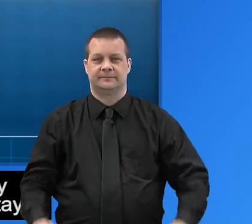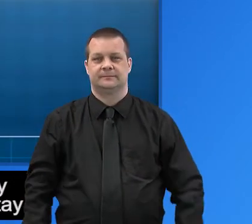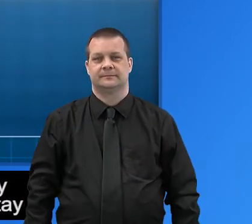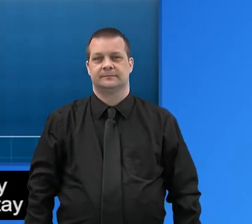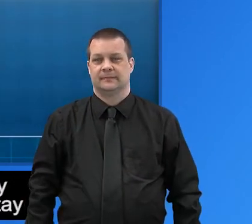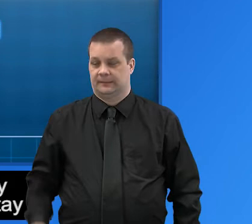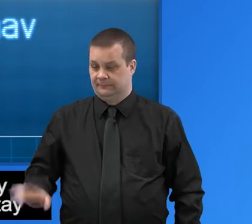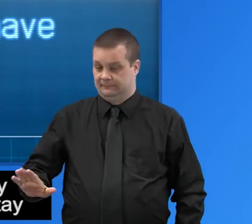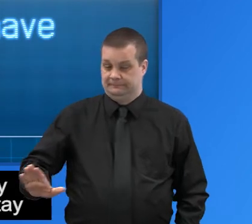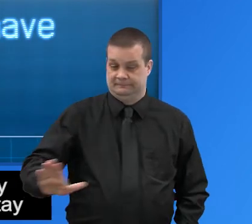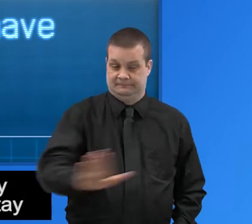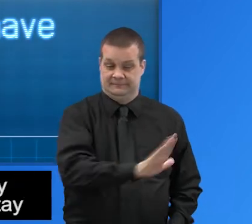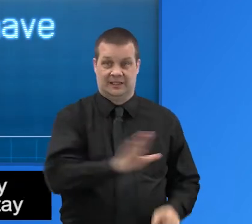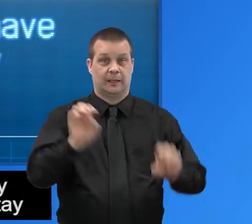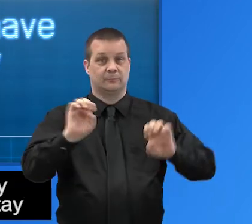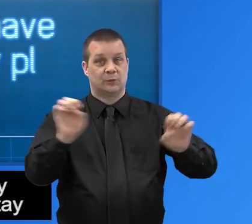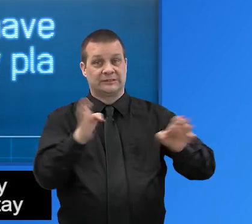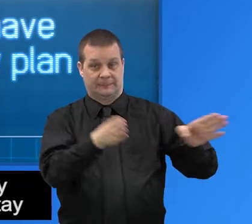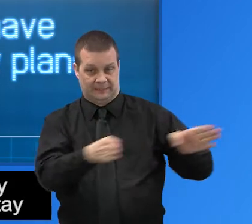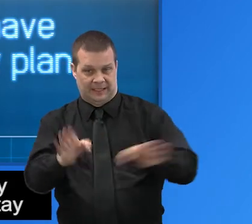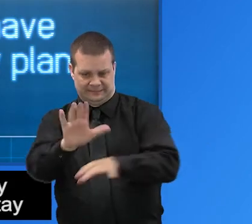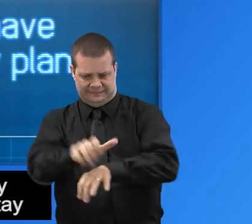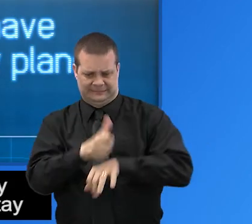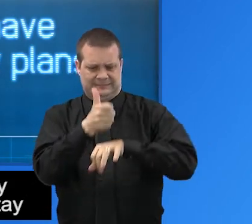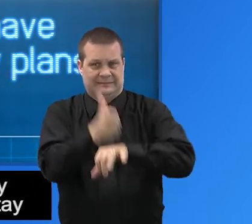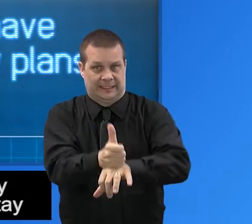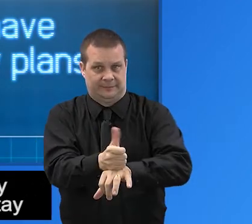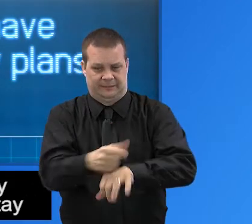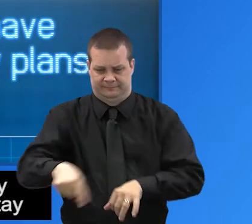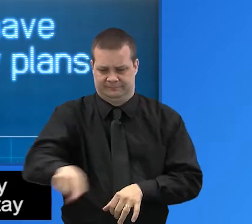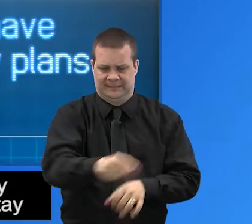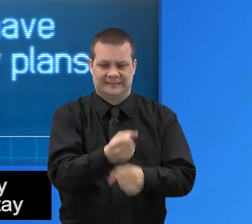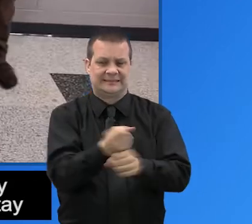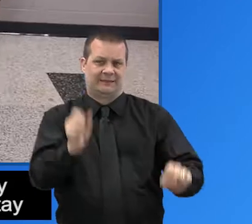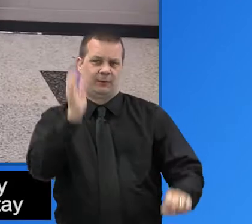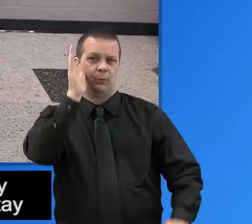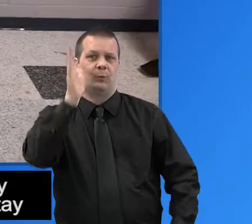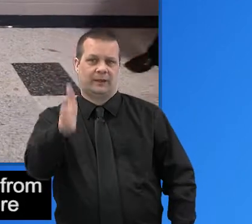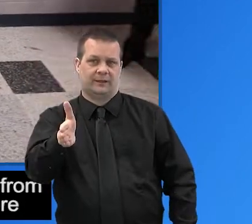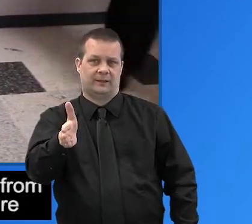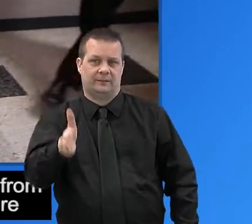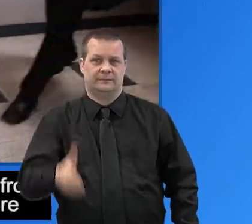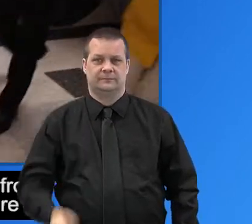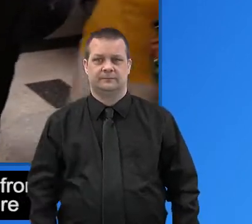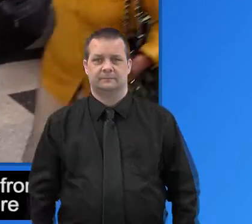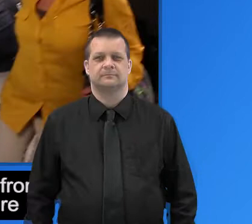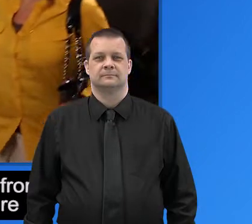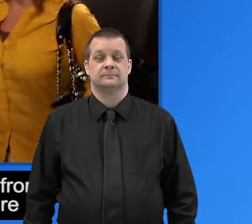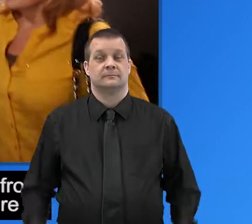emergency plans in place to keep people safe at the facility. Stay tuned once you get inside